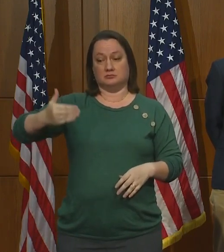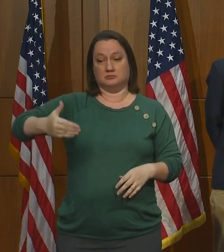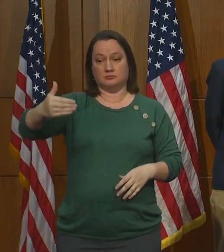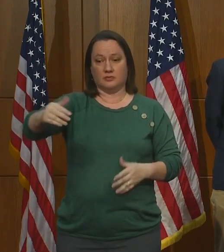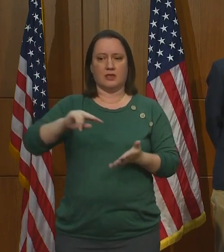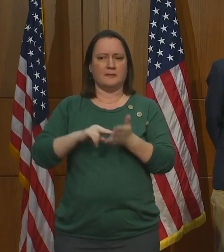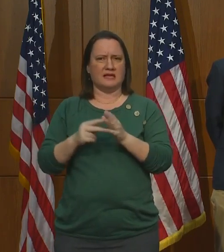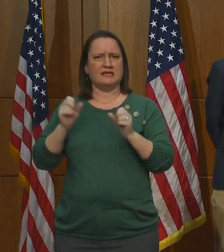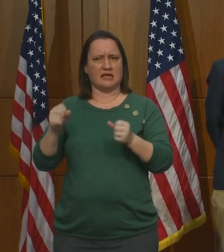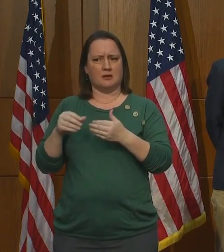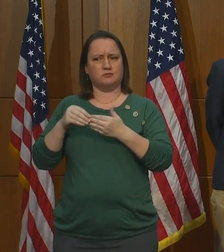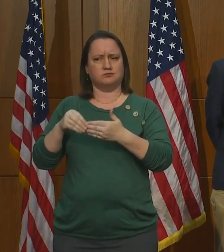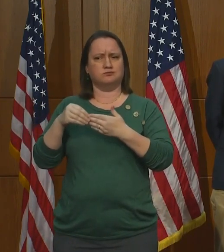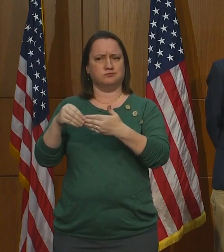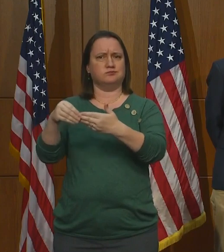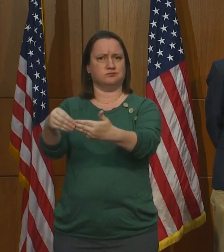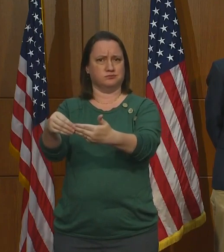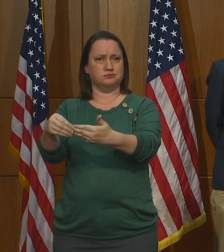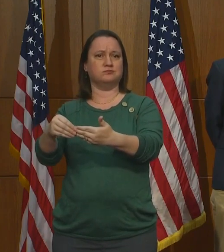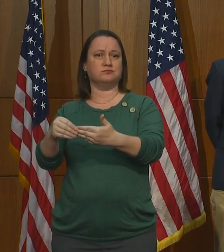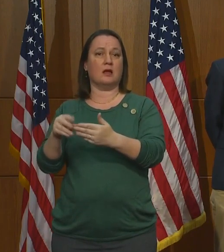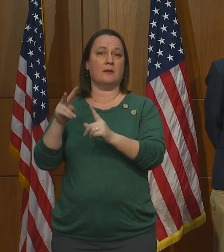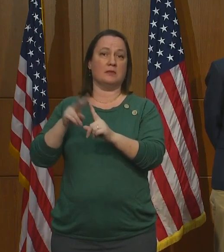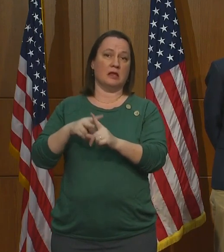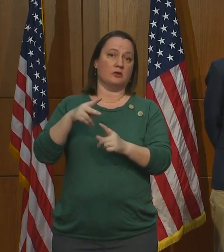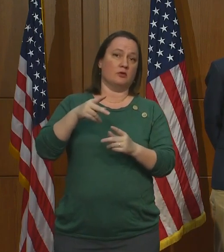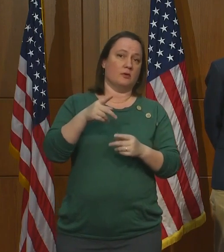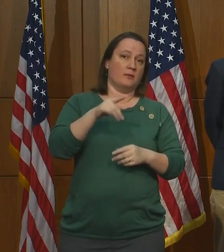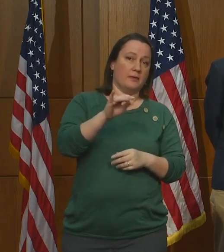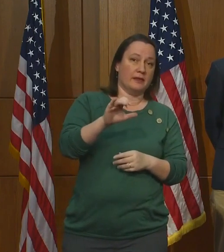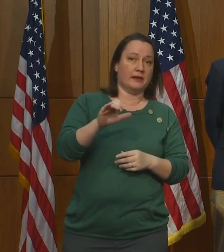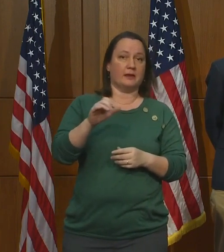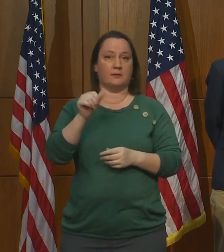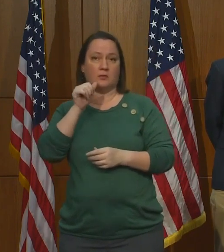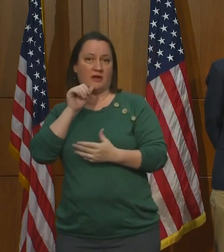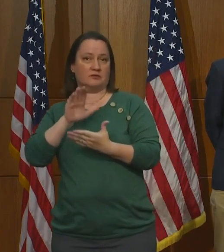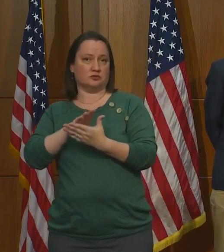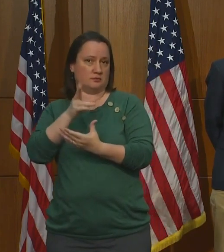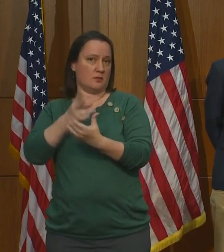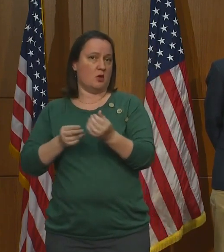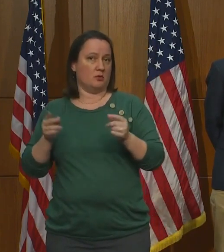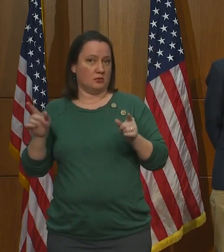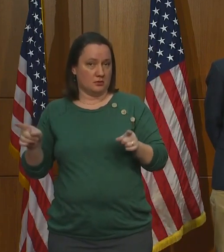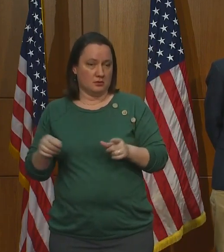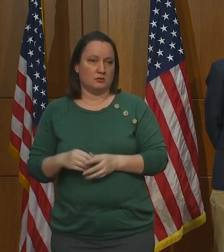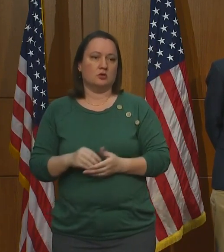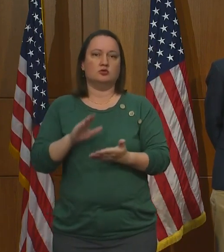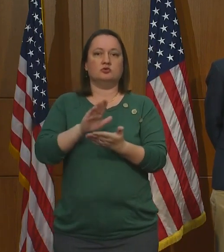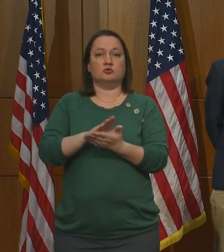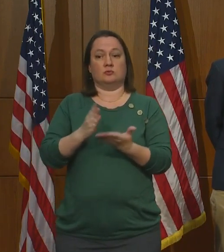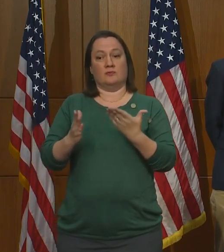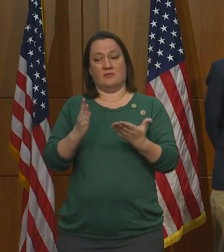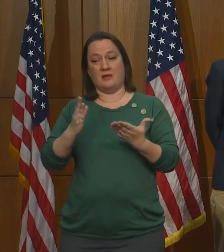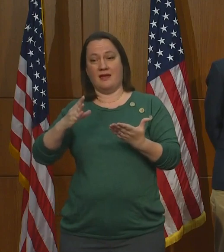DAY. THE PHASE PROVIDE MAXIMUM FLEXIBILITY AT ANY GIVEN TIME AND APPLIED TO BOTH PUBLIC AND